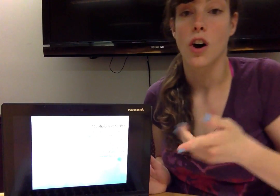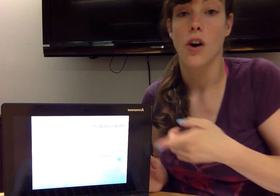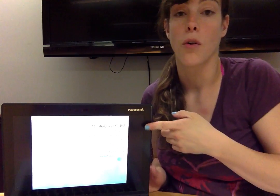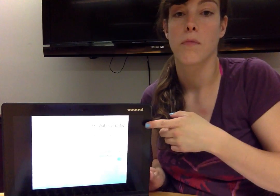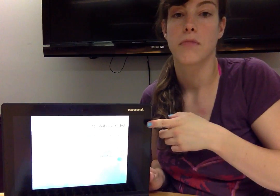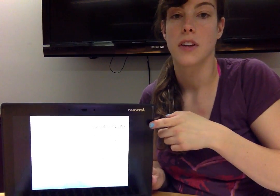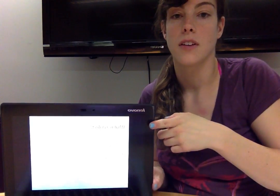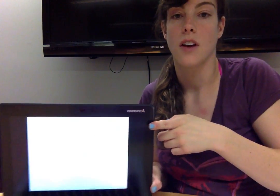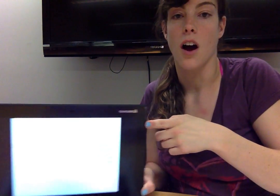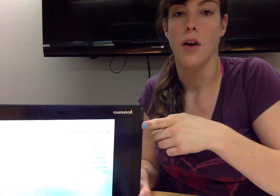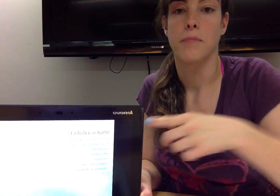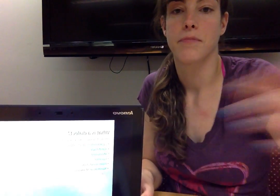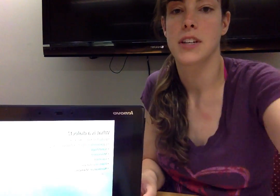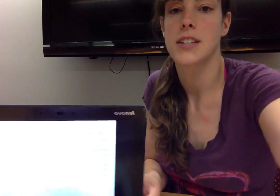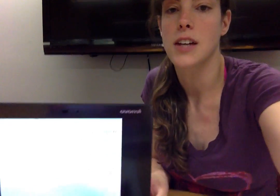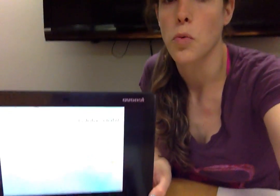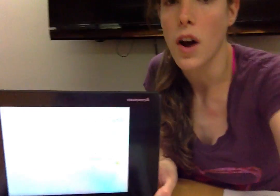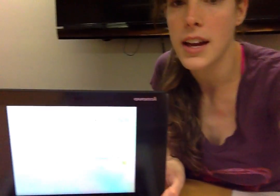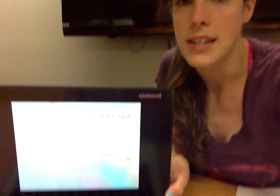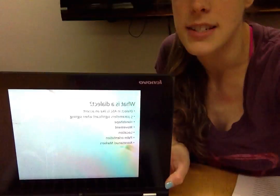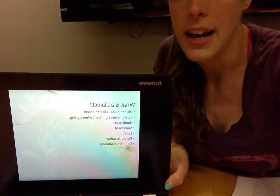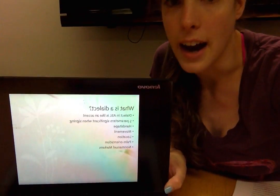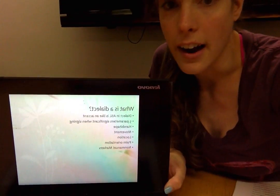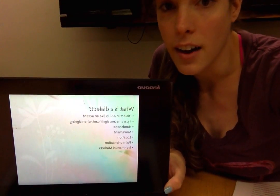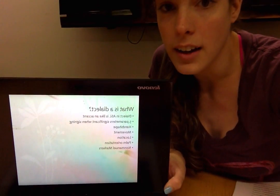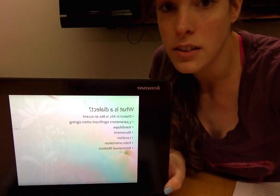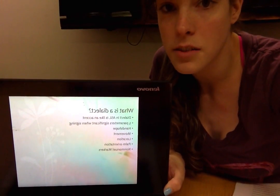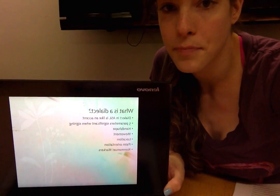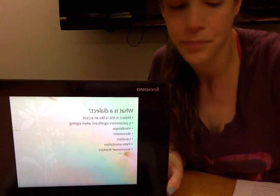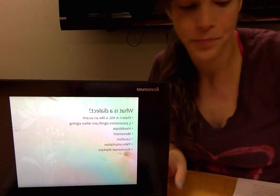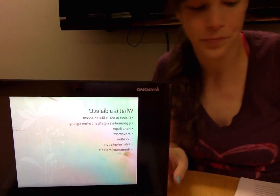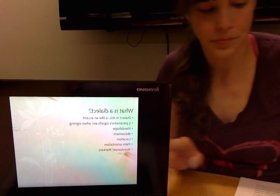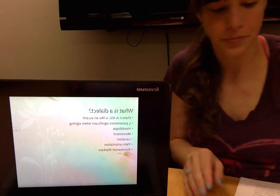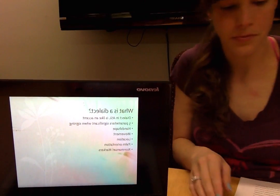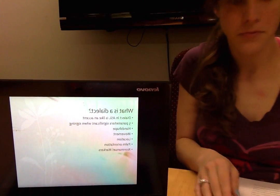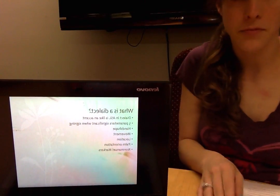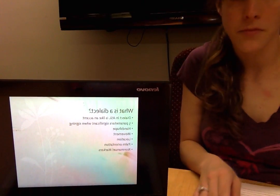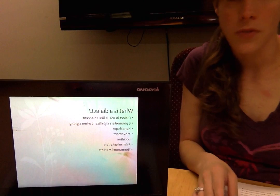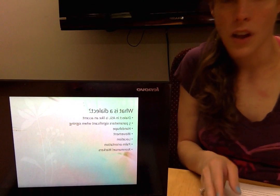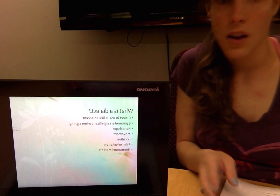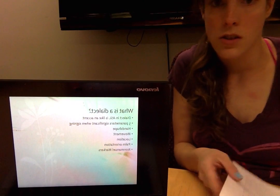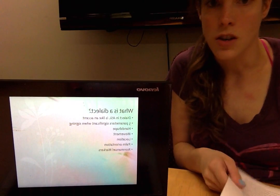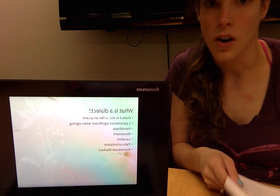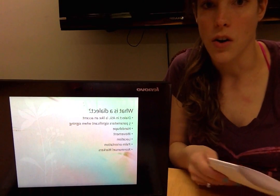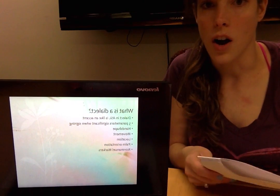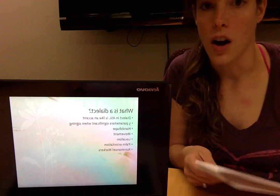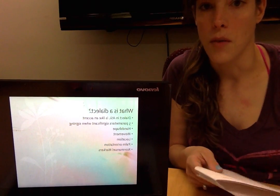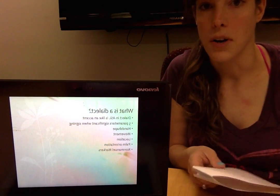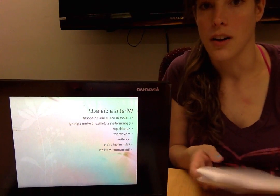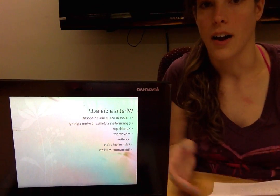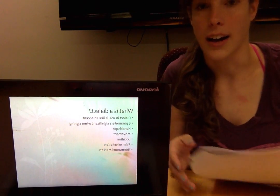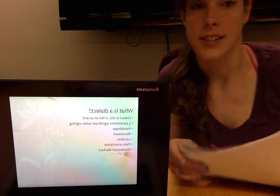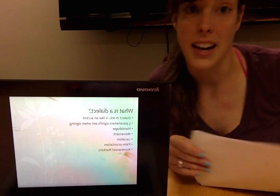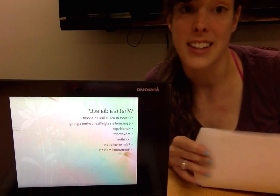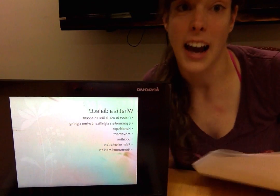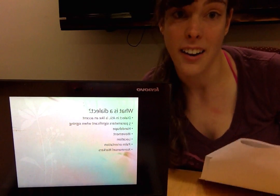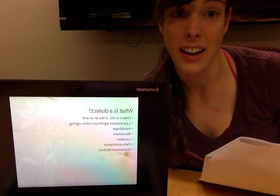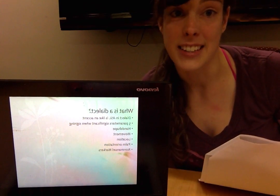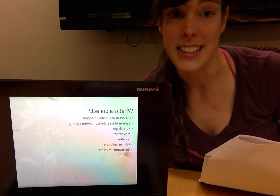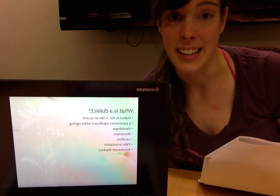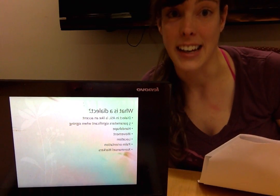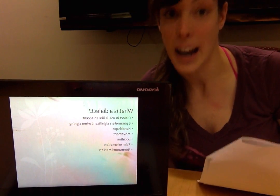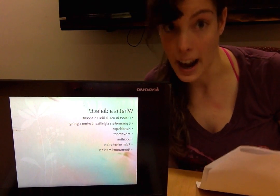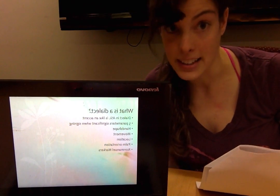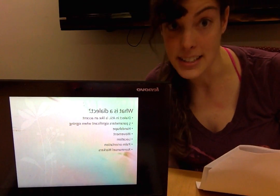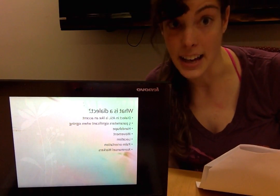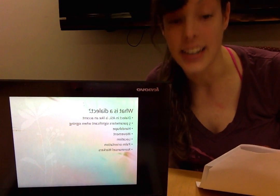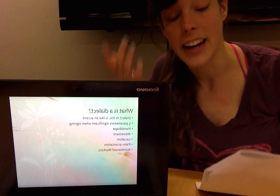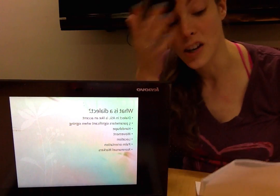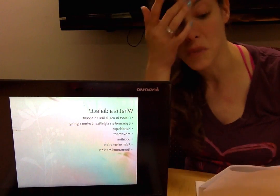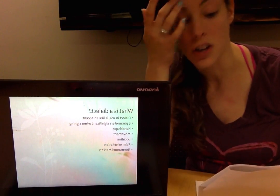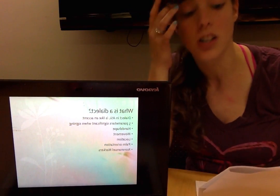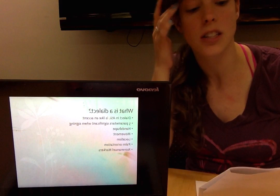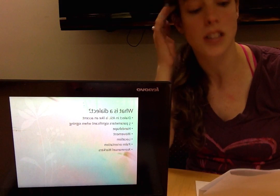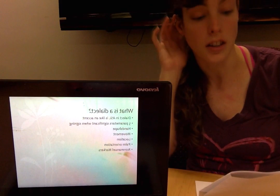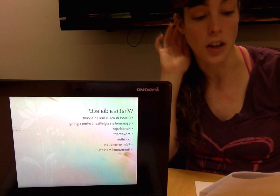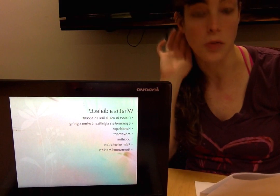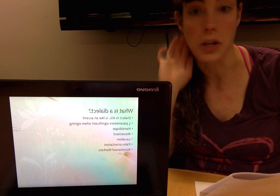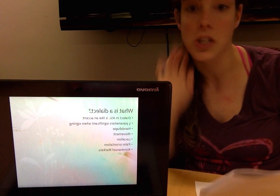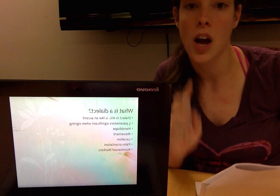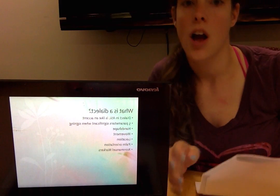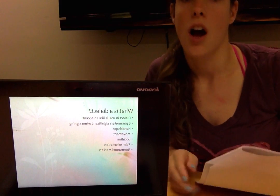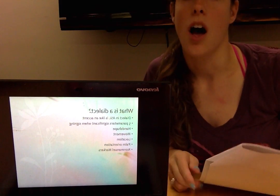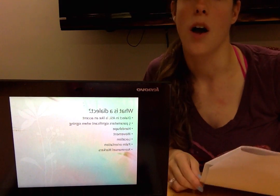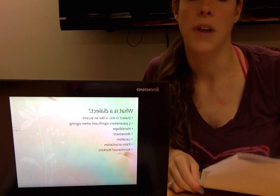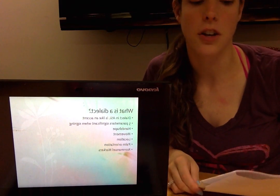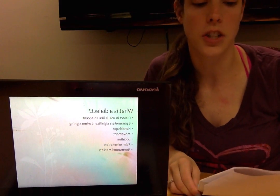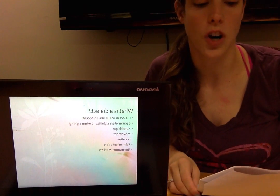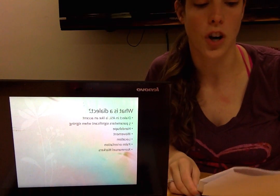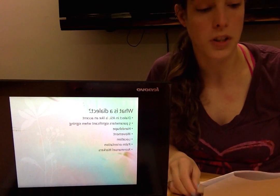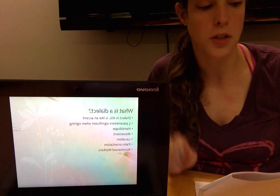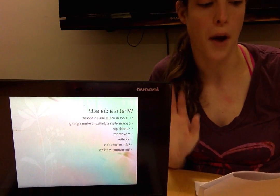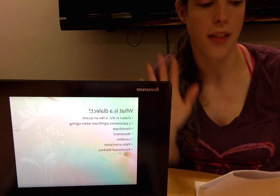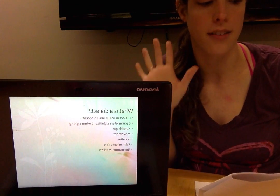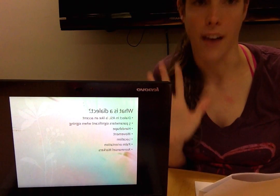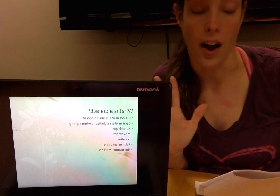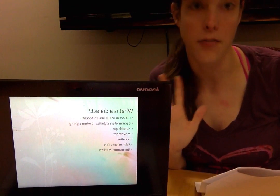so like i said accents are dialects in american sign language and are determined by the five